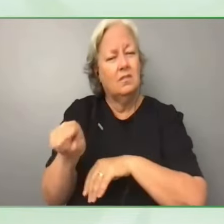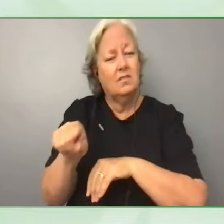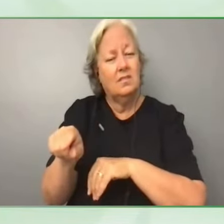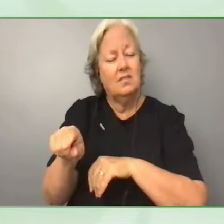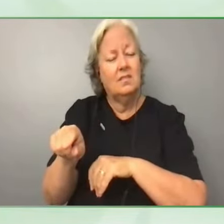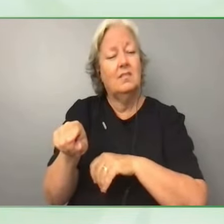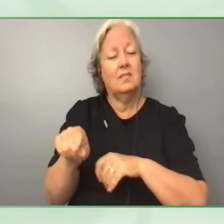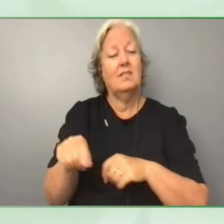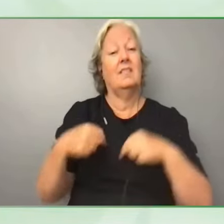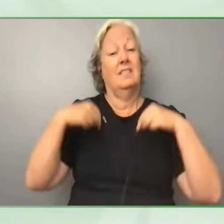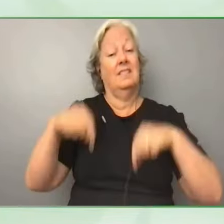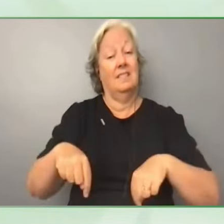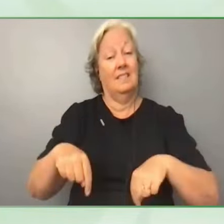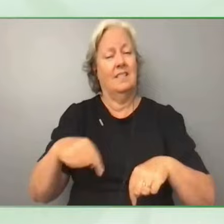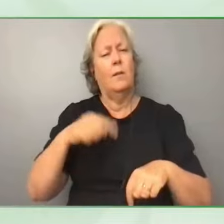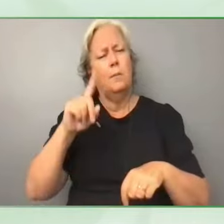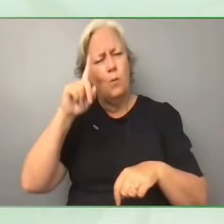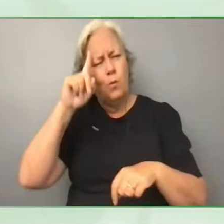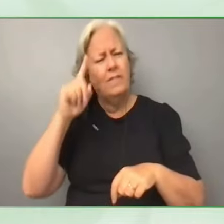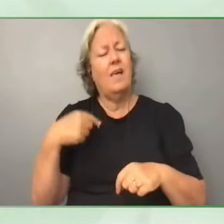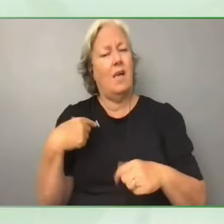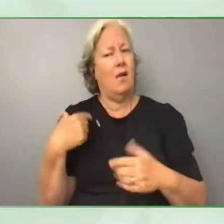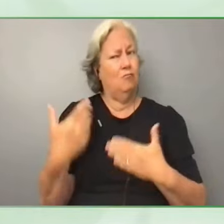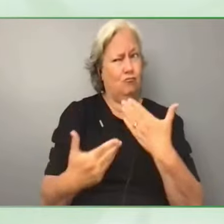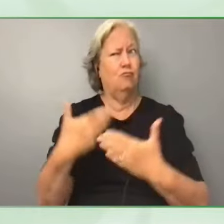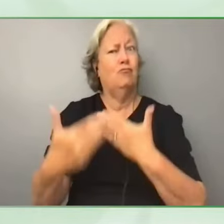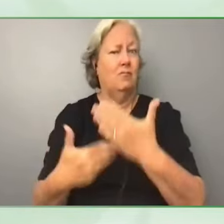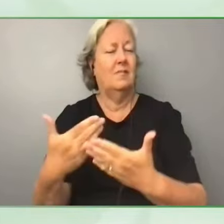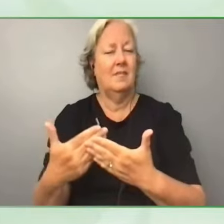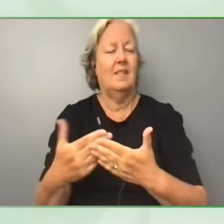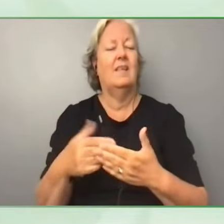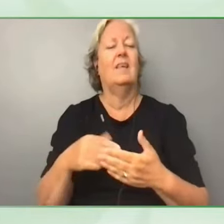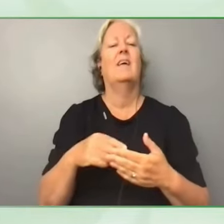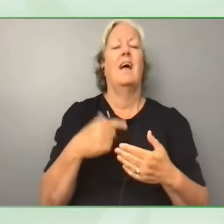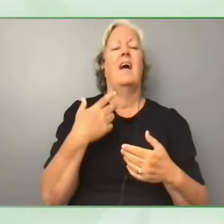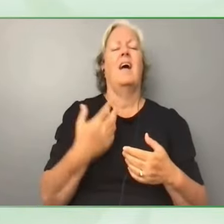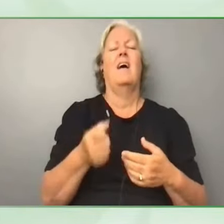jointly with the SPD to develop a hotline service that is working